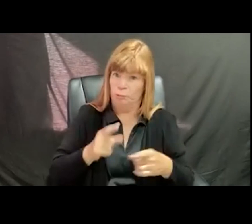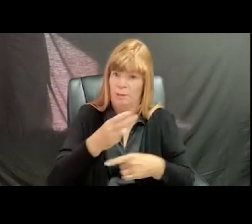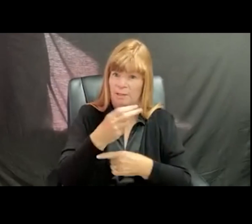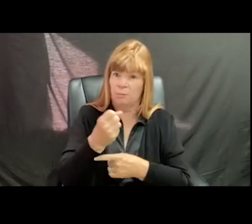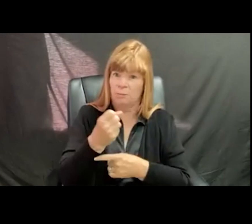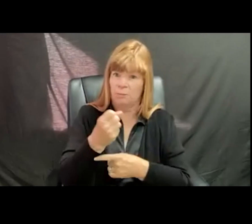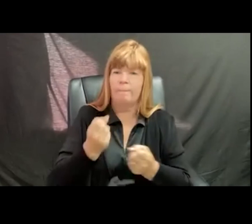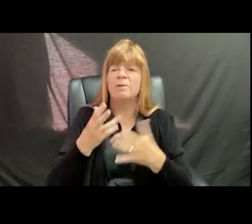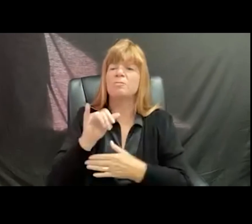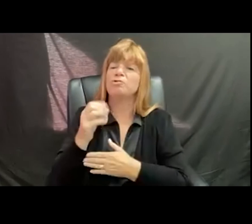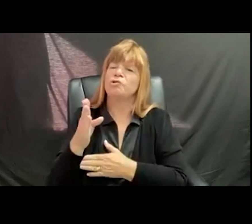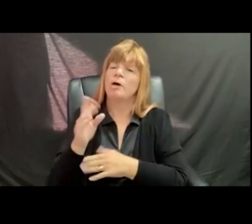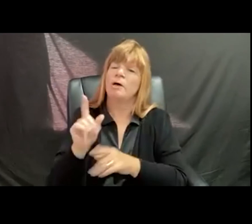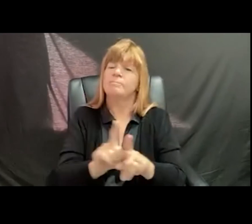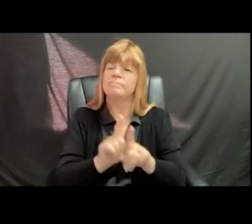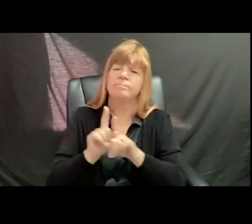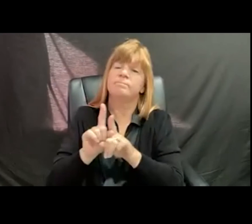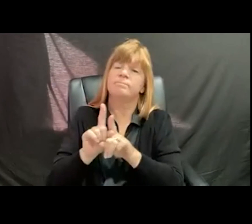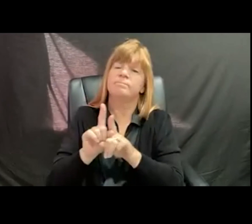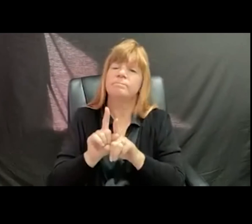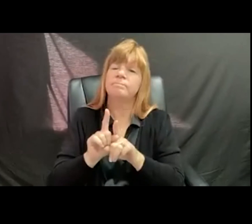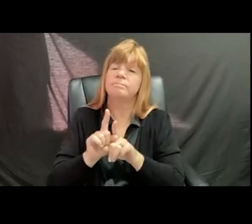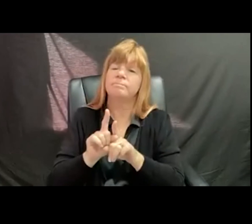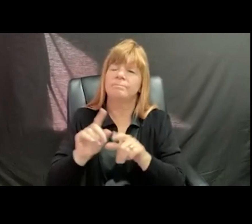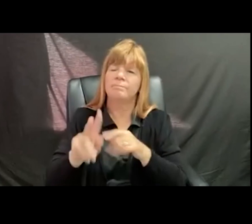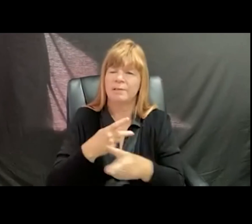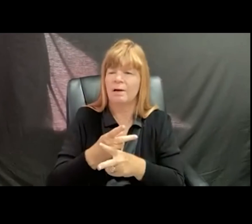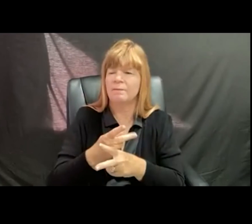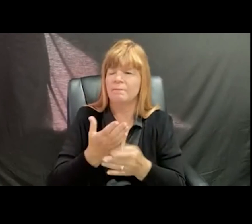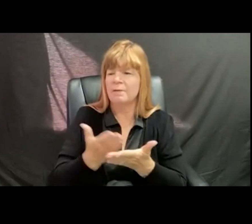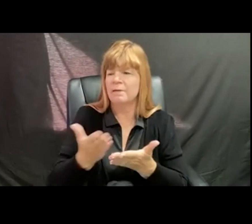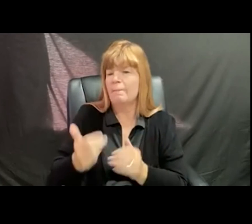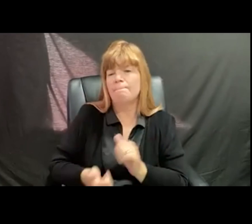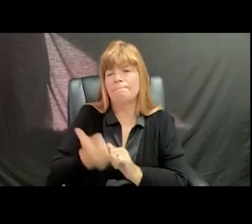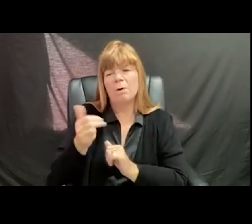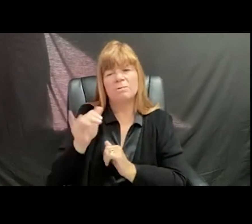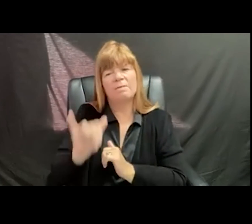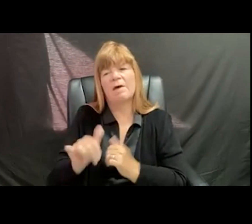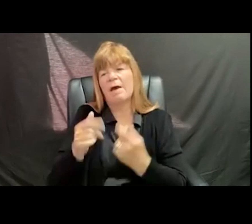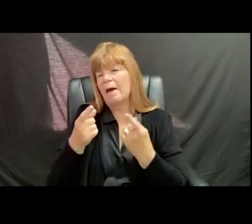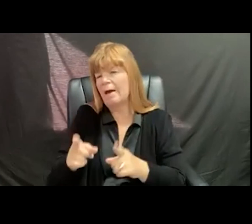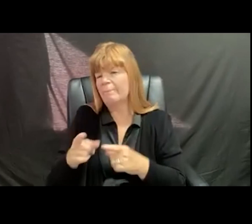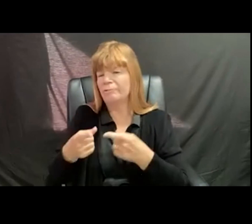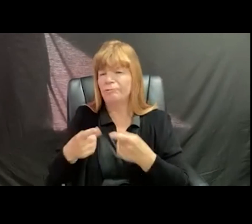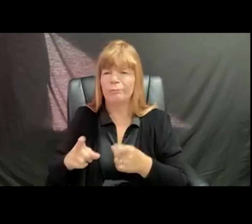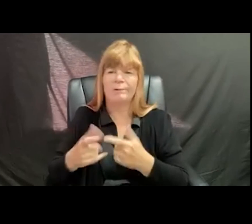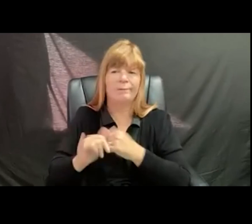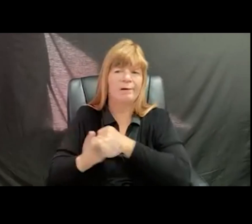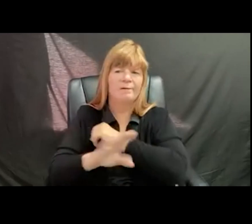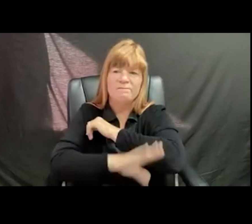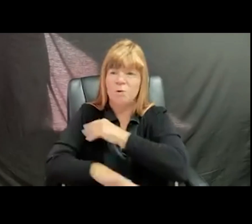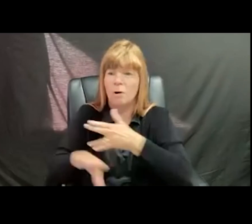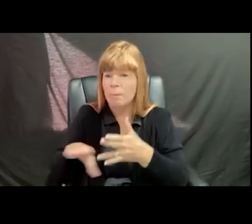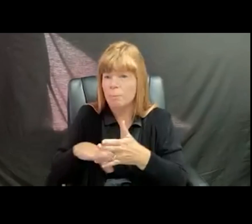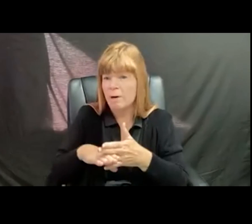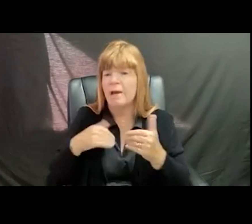type activities a lot of that is done over like fall break we've had people going out and visiting